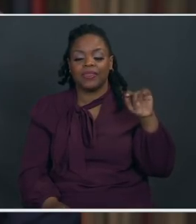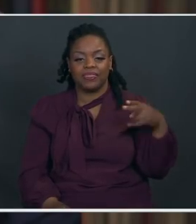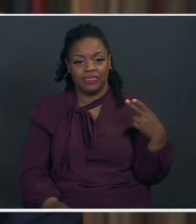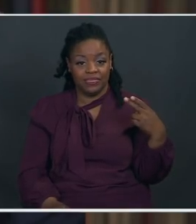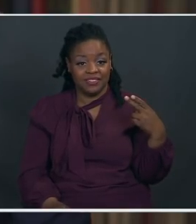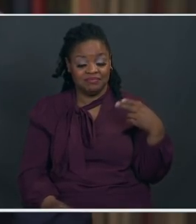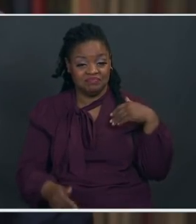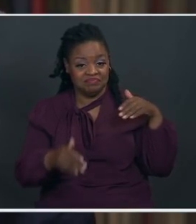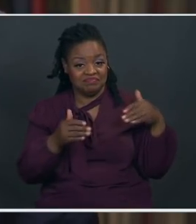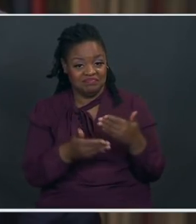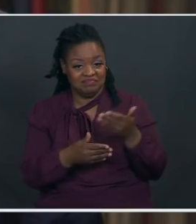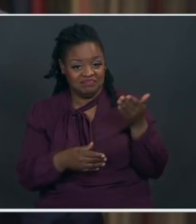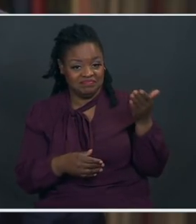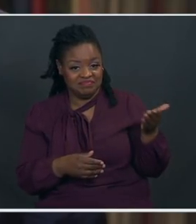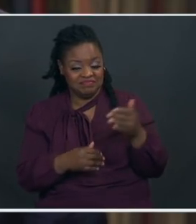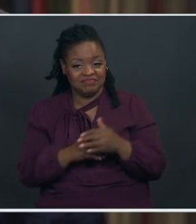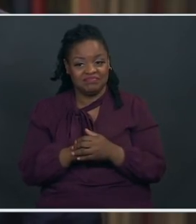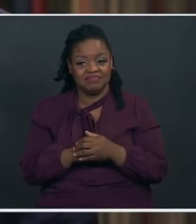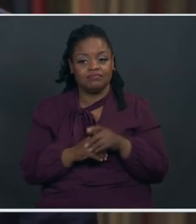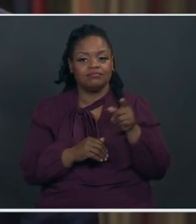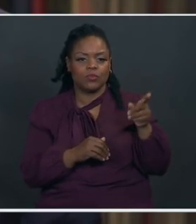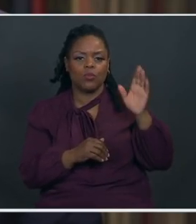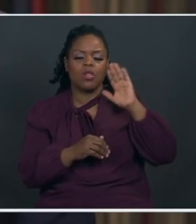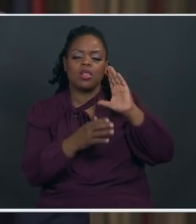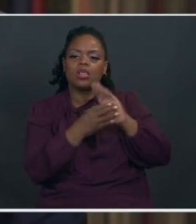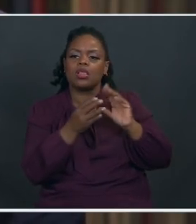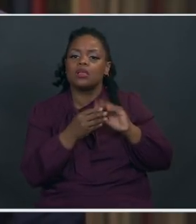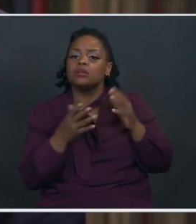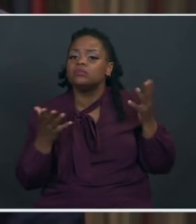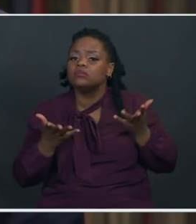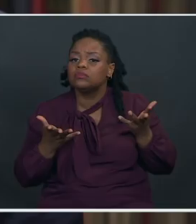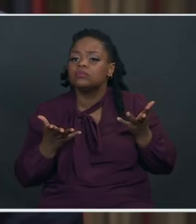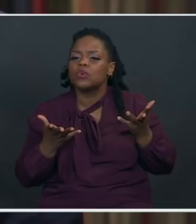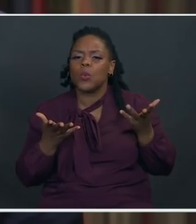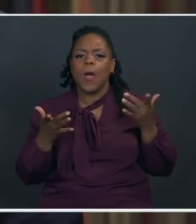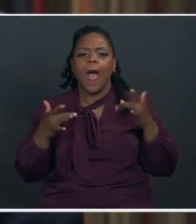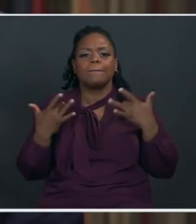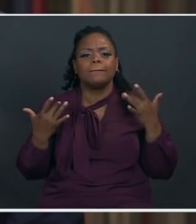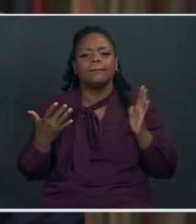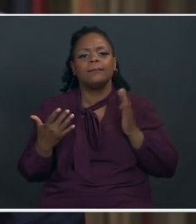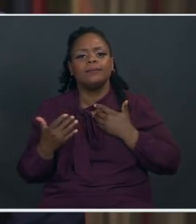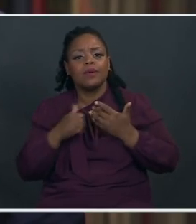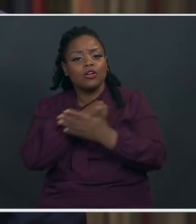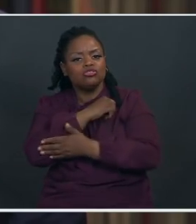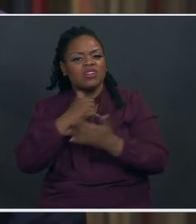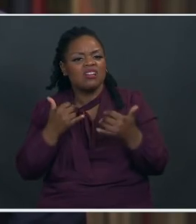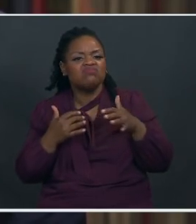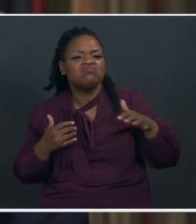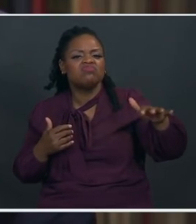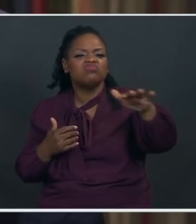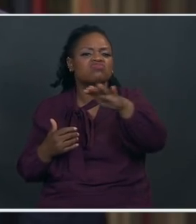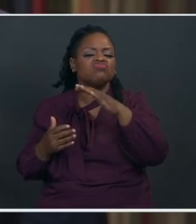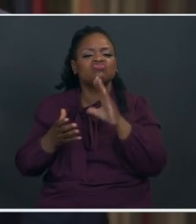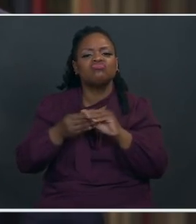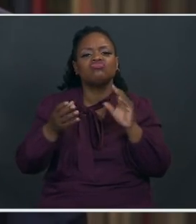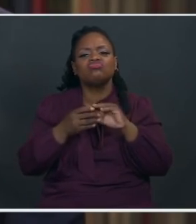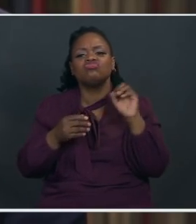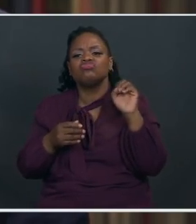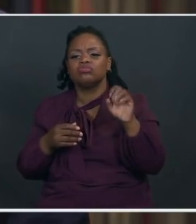to make some comments on where we stand as a country in the battle to make sure we get every American equitable access